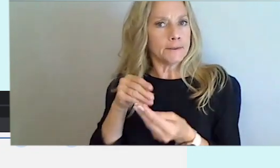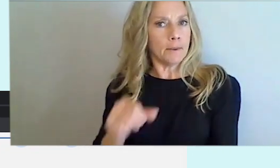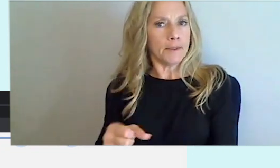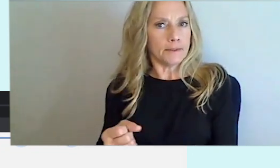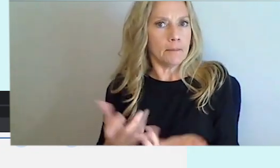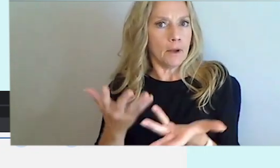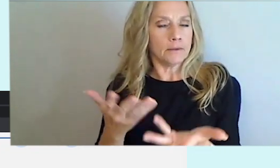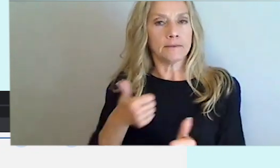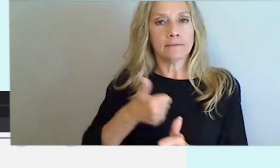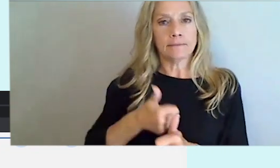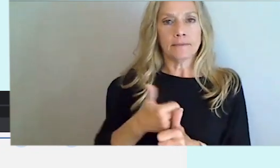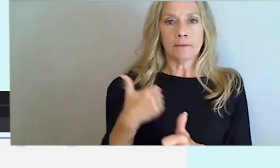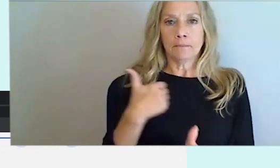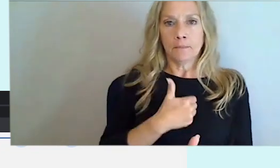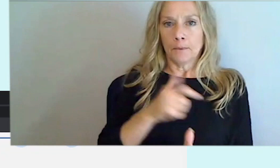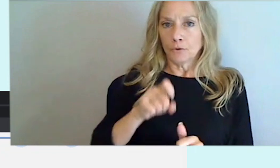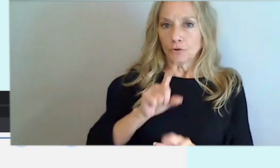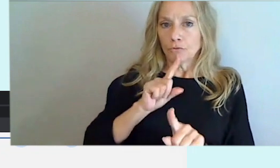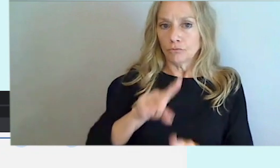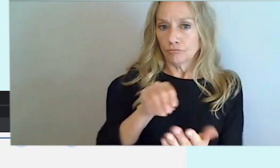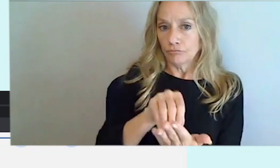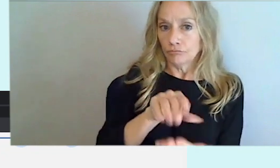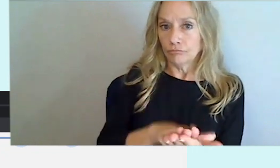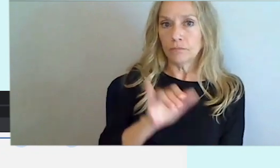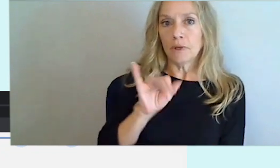if anyone in their household has any of these expenses.